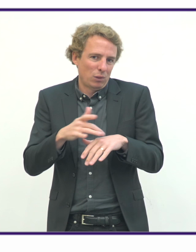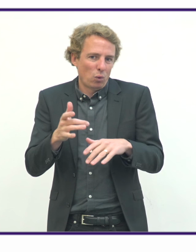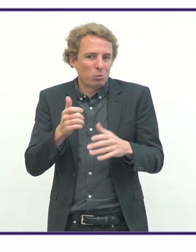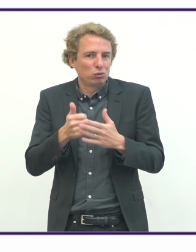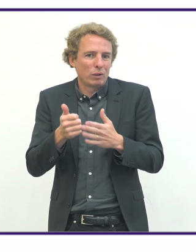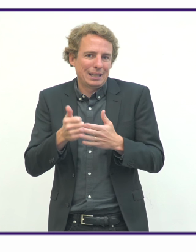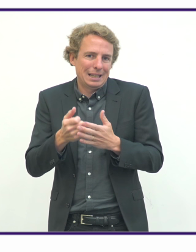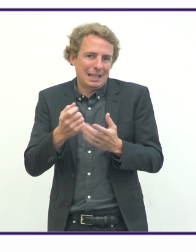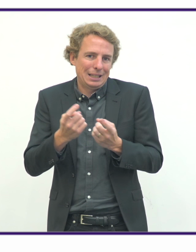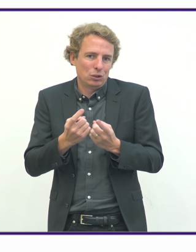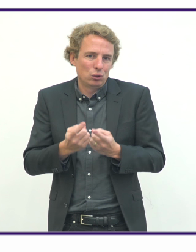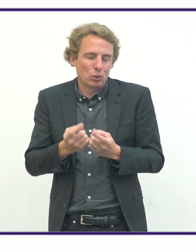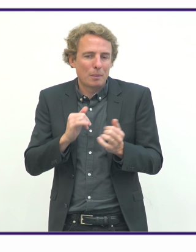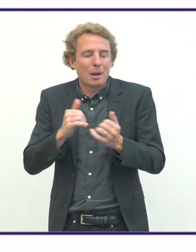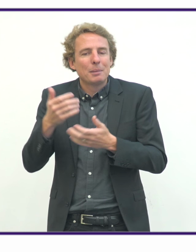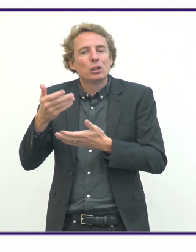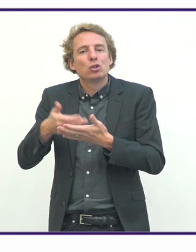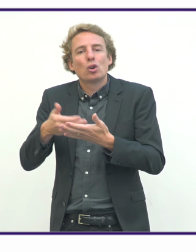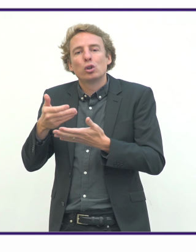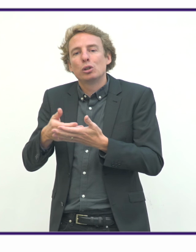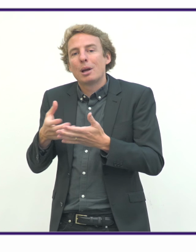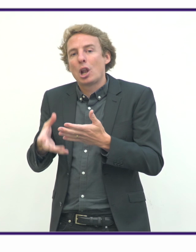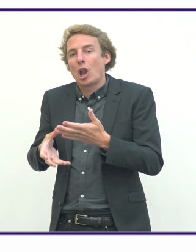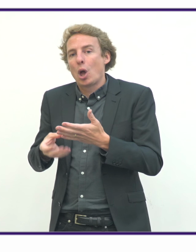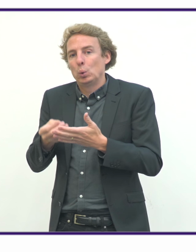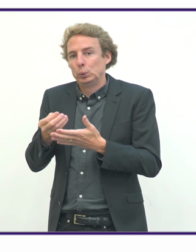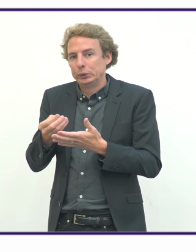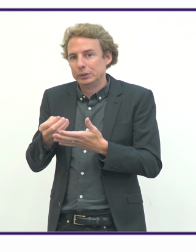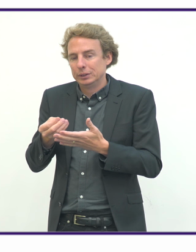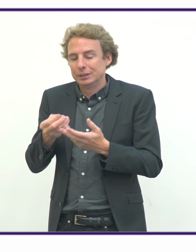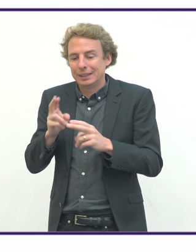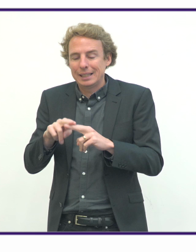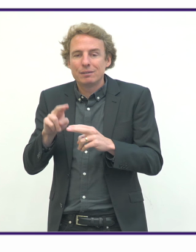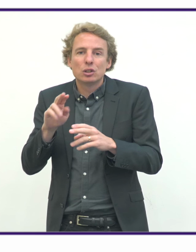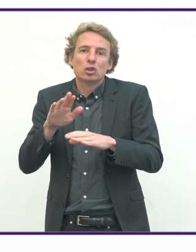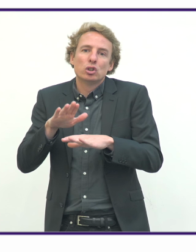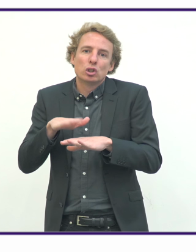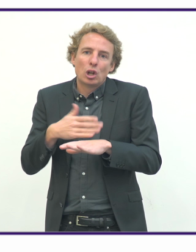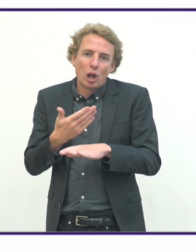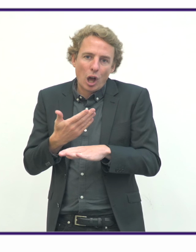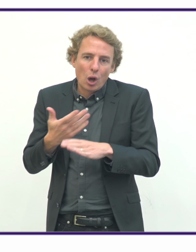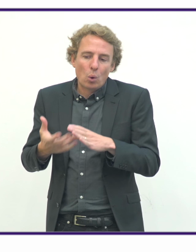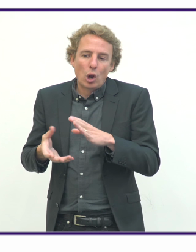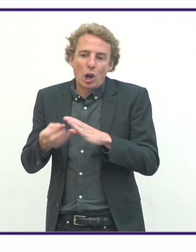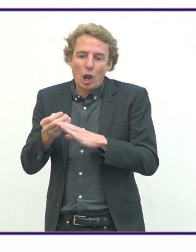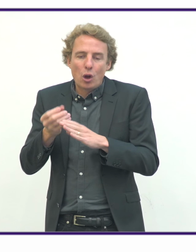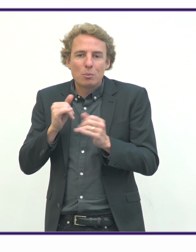You might be like, "Why do I care about document load?" If you have slow-loading assets, such as poorly optimized images,